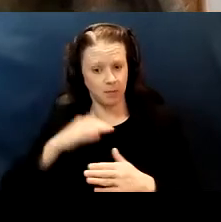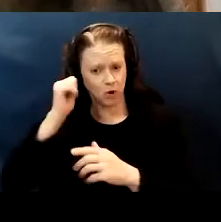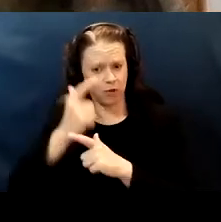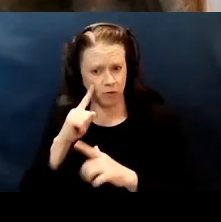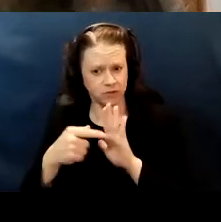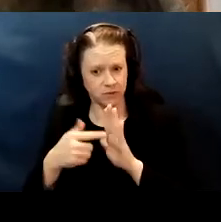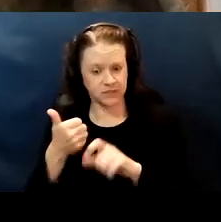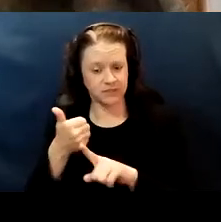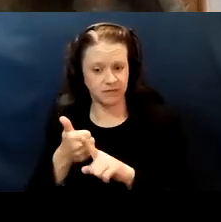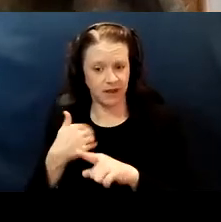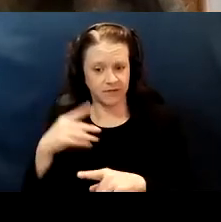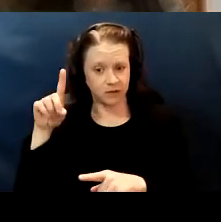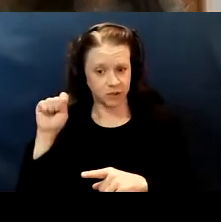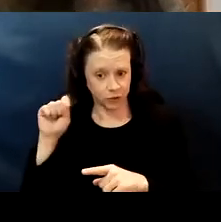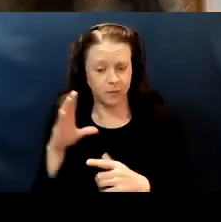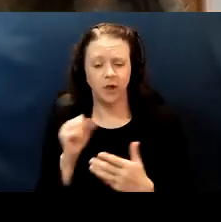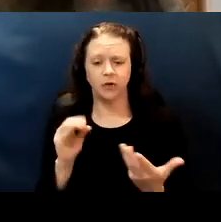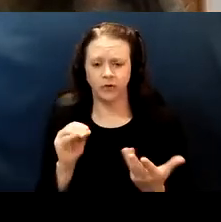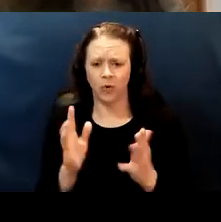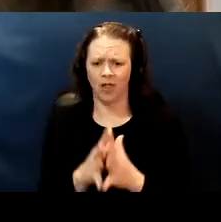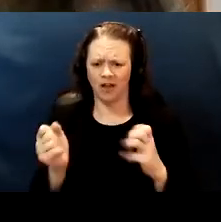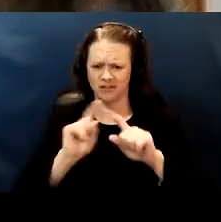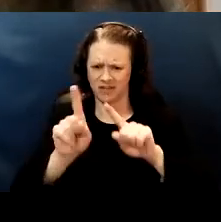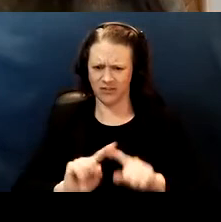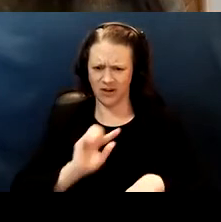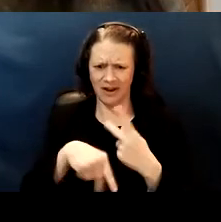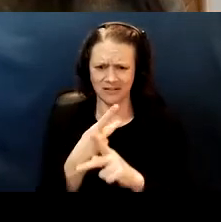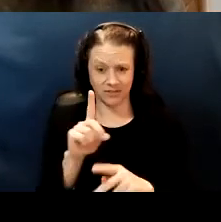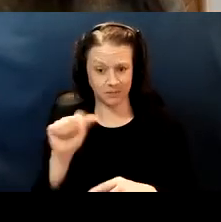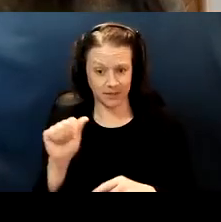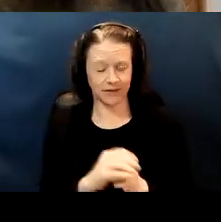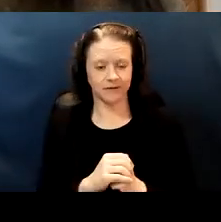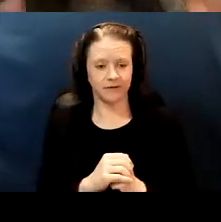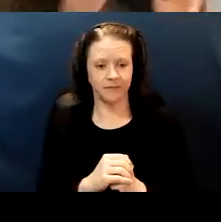So lots of different types of disabilities. So some ways that you can do that, might have